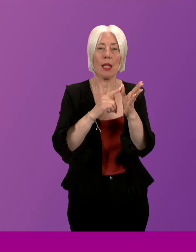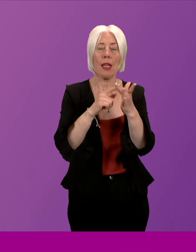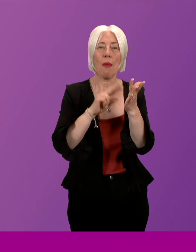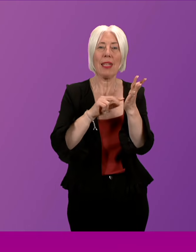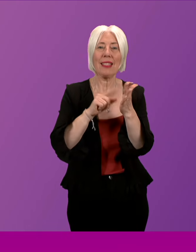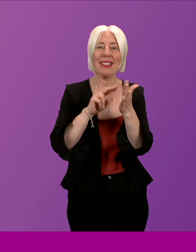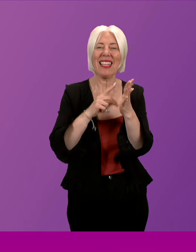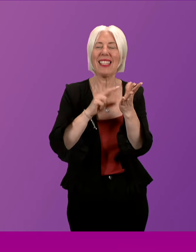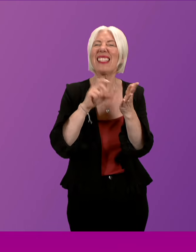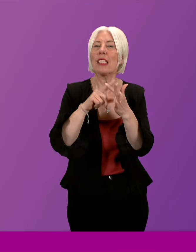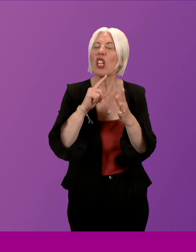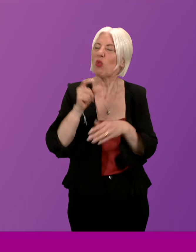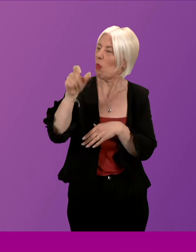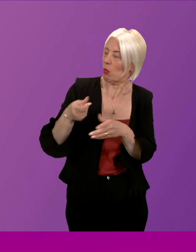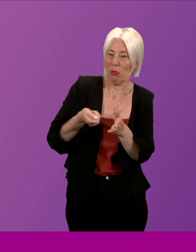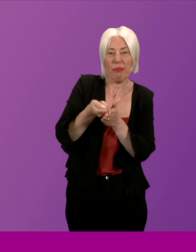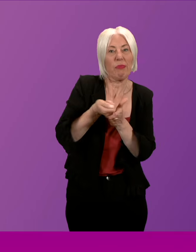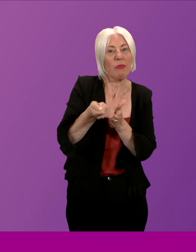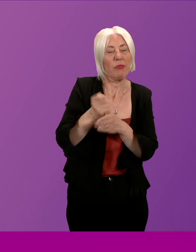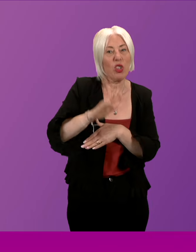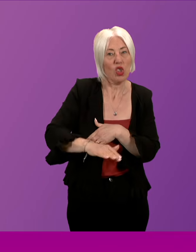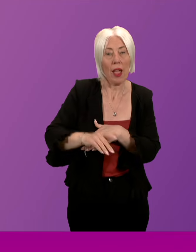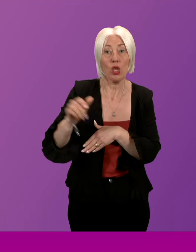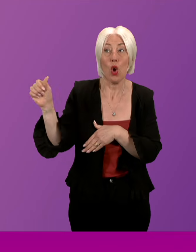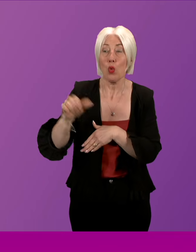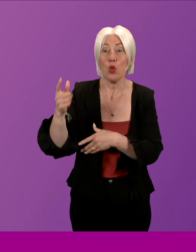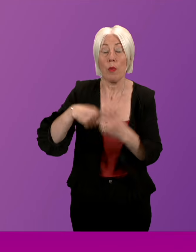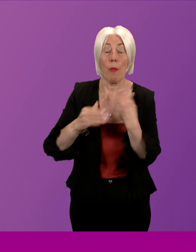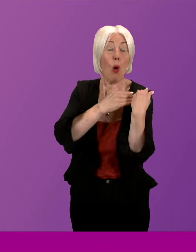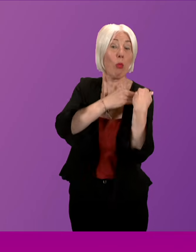alongside the wider services that already support children and families?